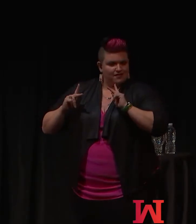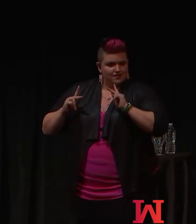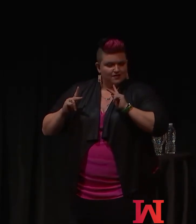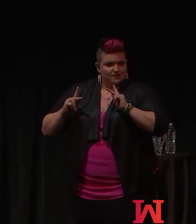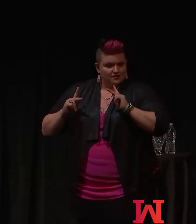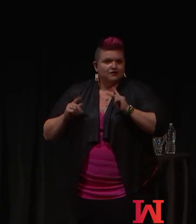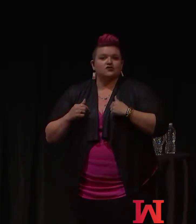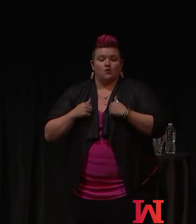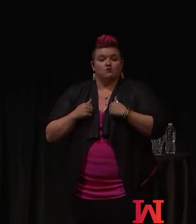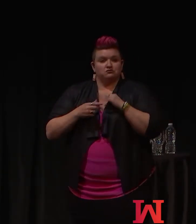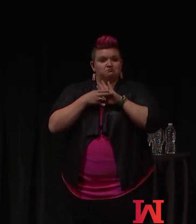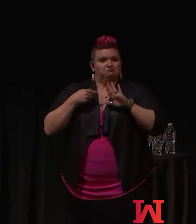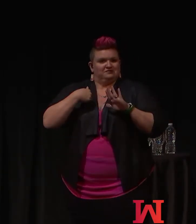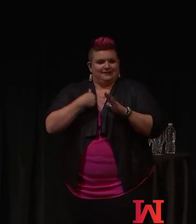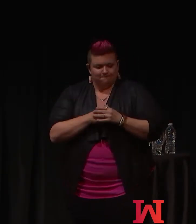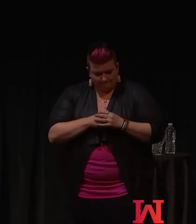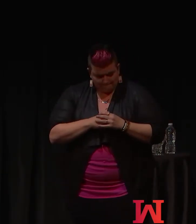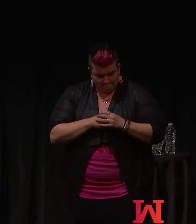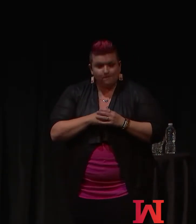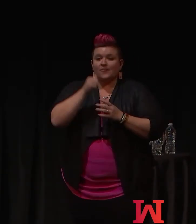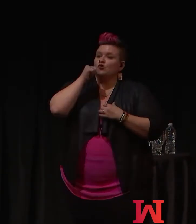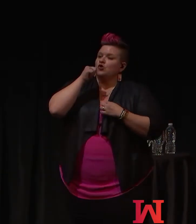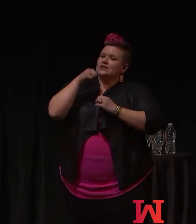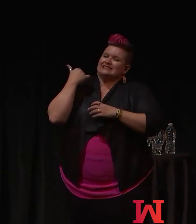So while our girls are still having to see, unfortunately,